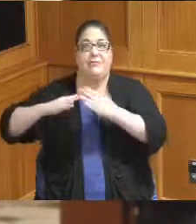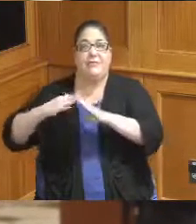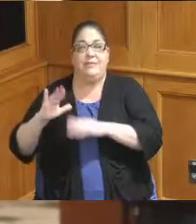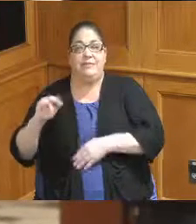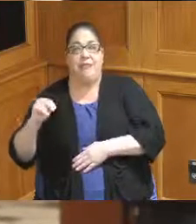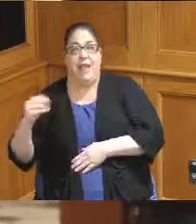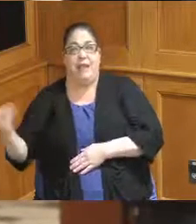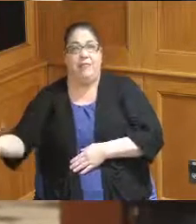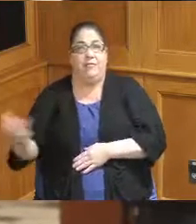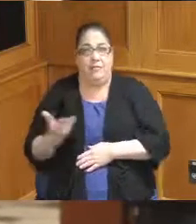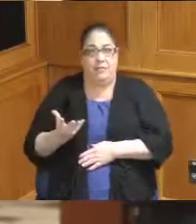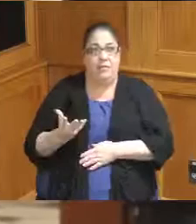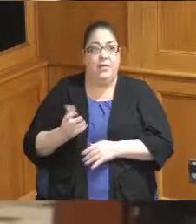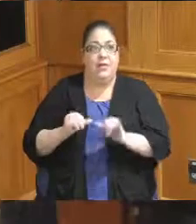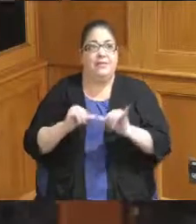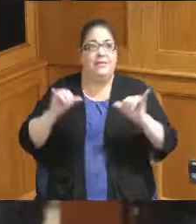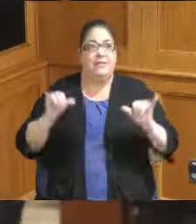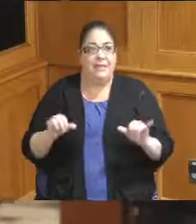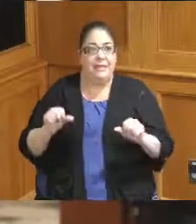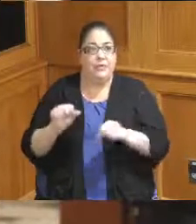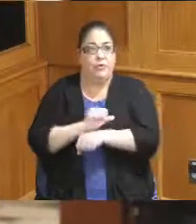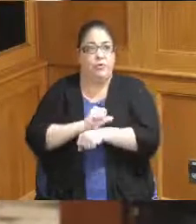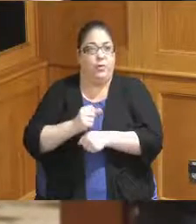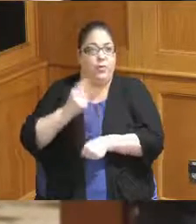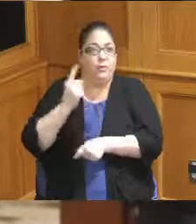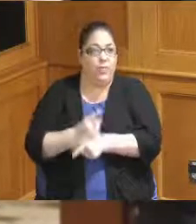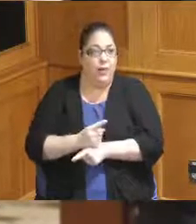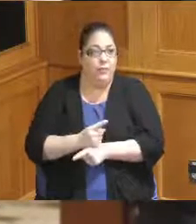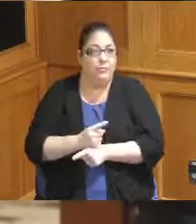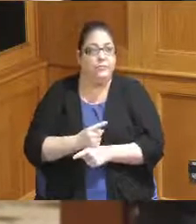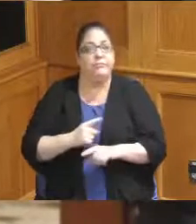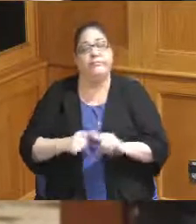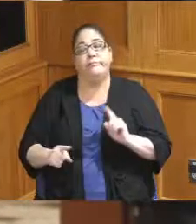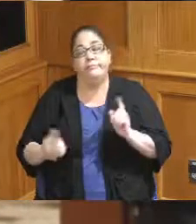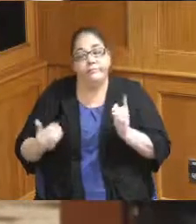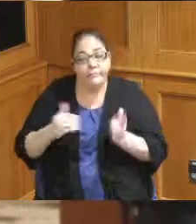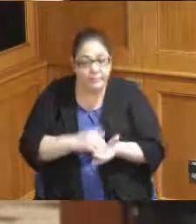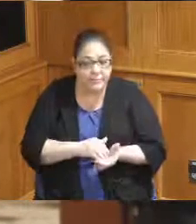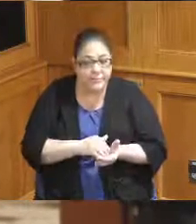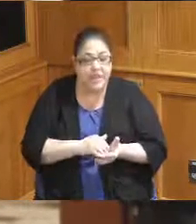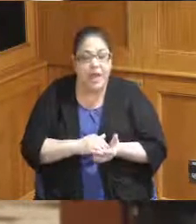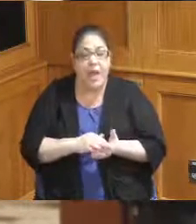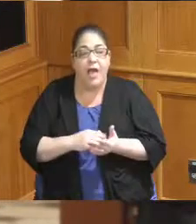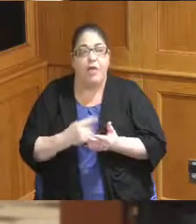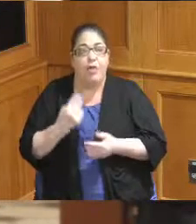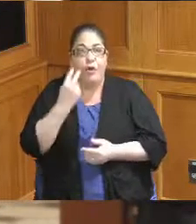us to believe that our systems were functioning properly so but again in in hindsight you know a